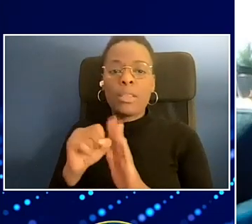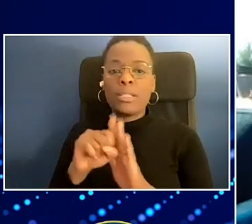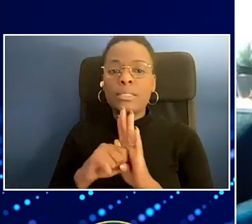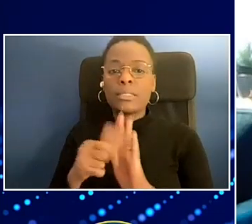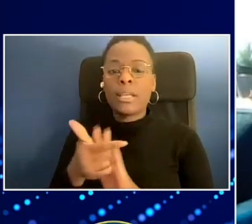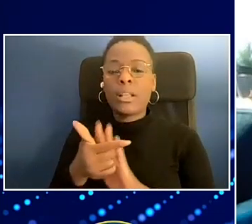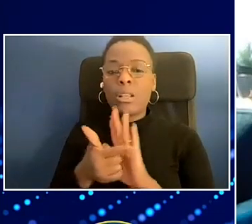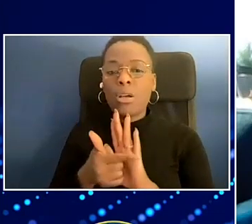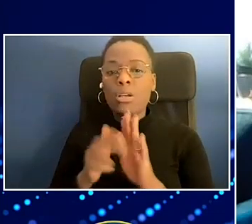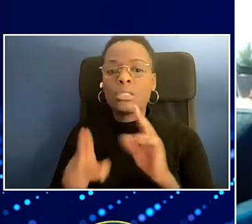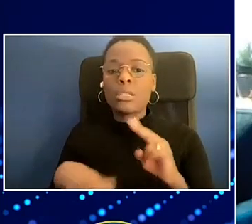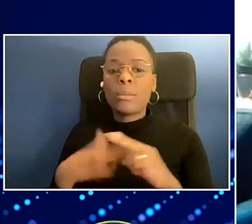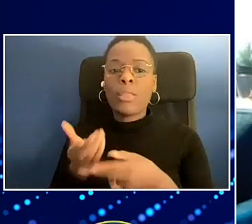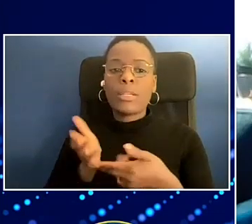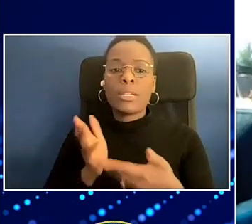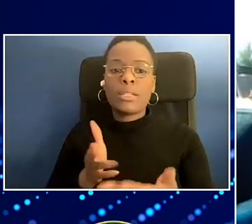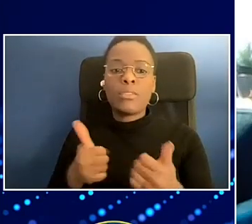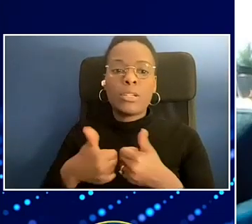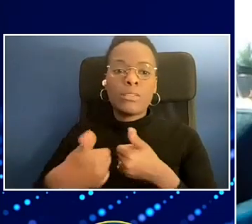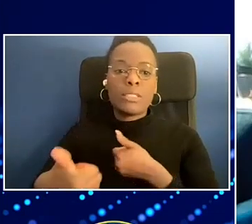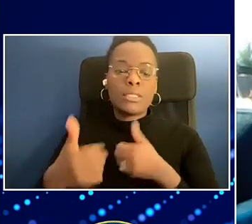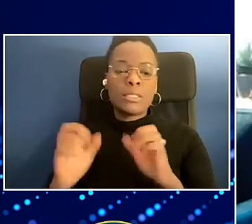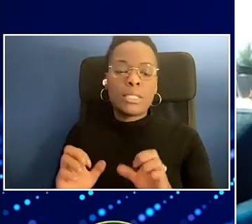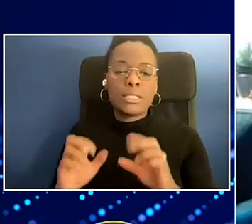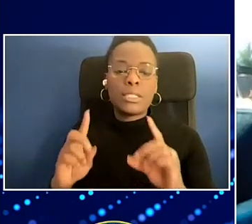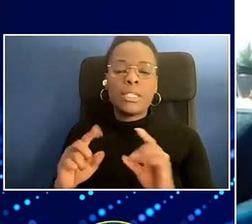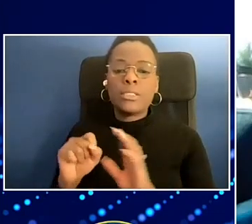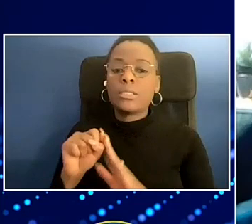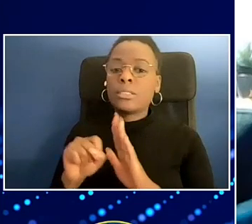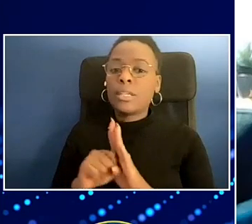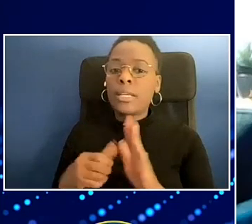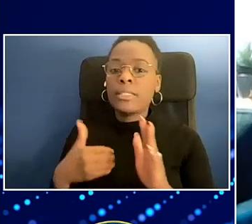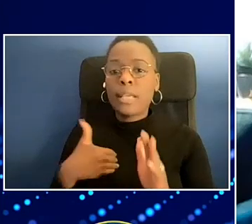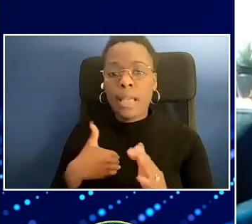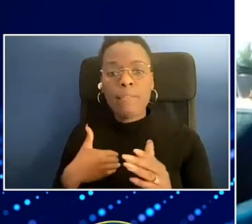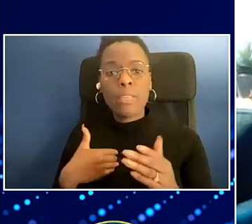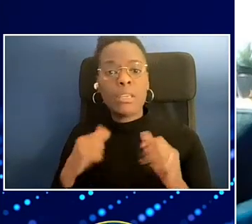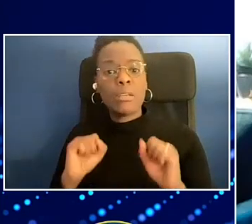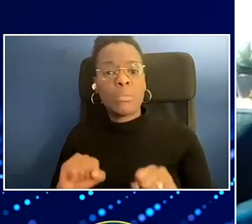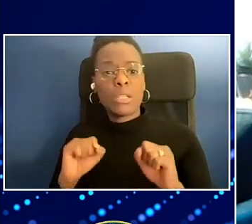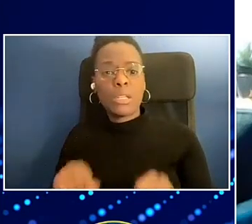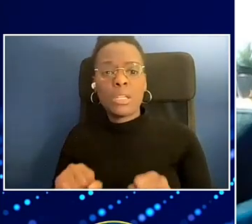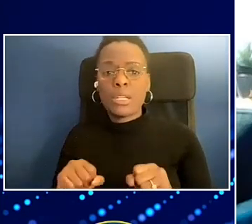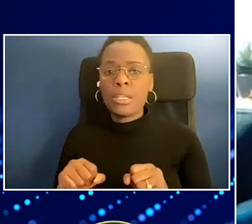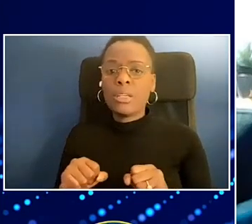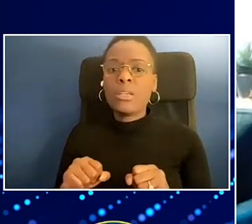students in enrolled courses or programs, particularly those that lead or may lead to professional licensure or